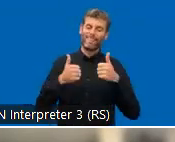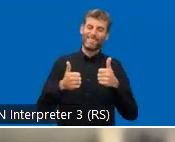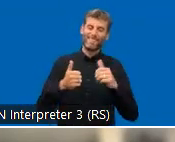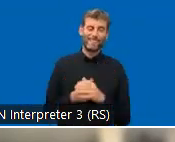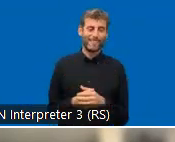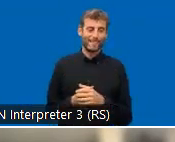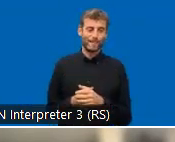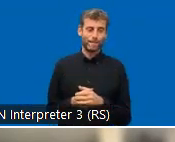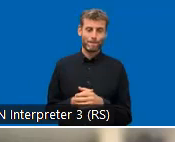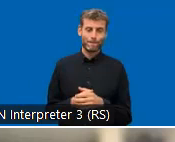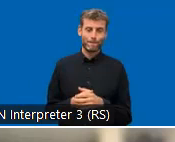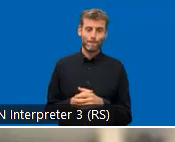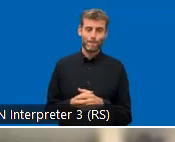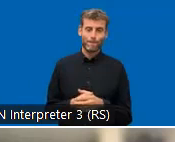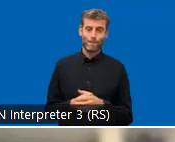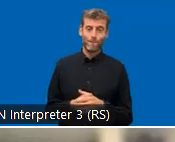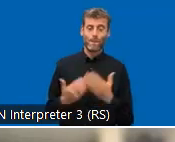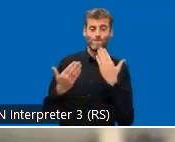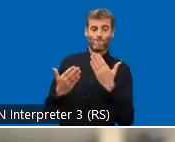Alberto, thank you very much. We are excited about having you on board.